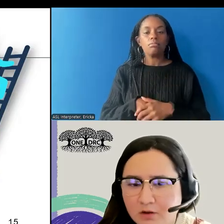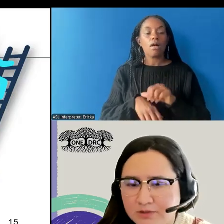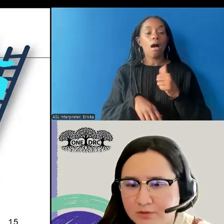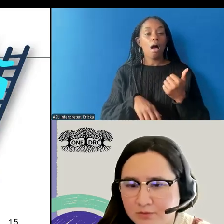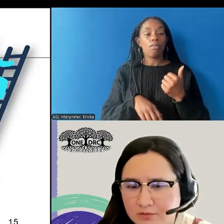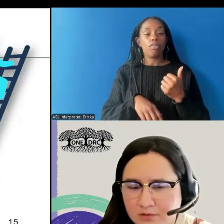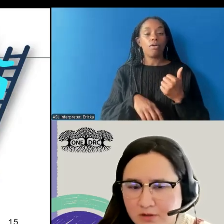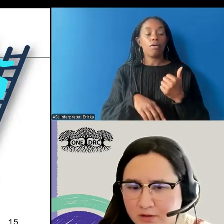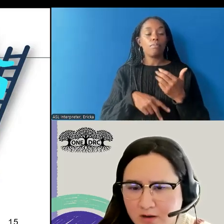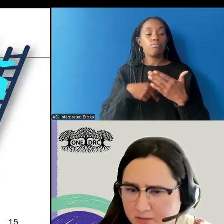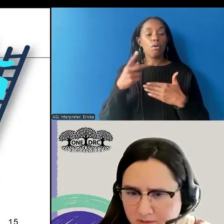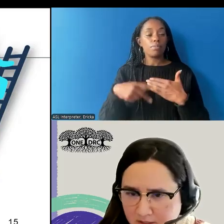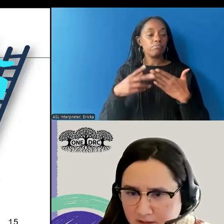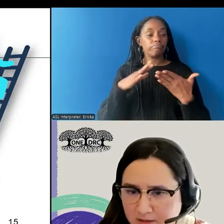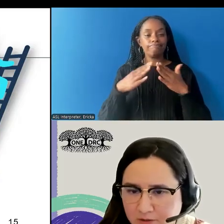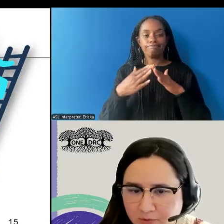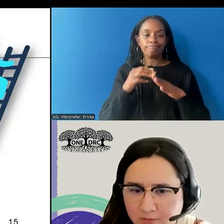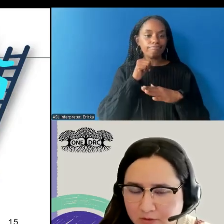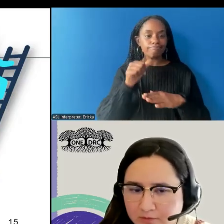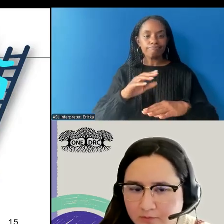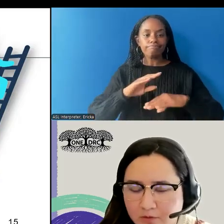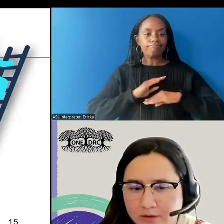also are not going to meet my needs or what I'm looking for.